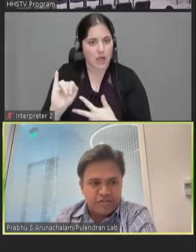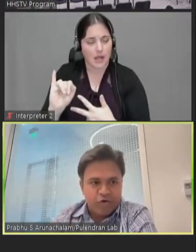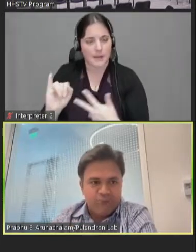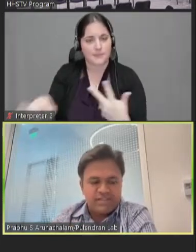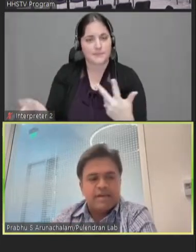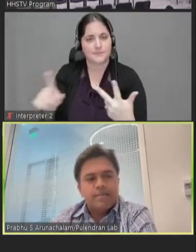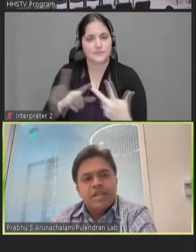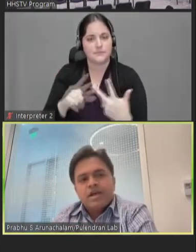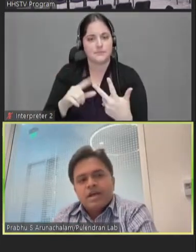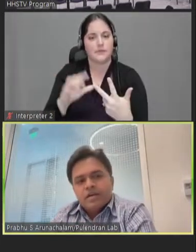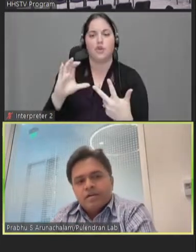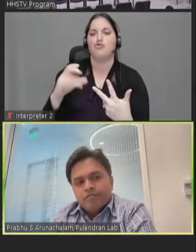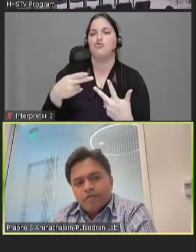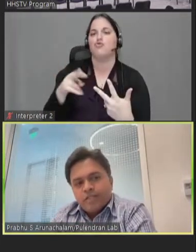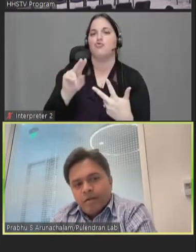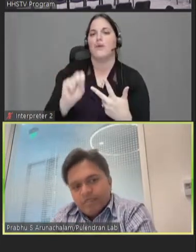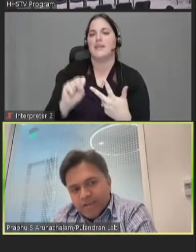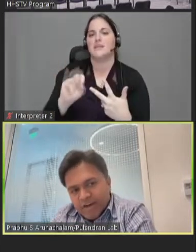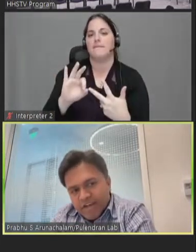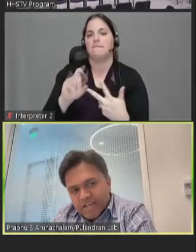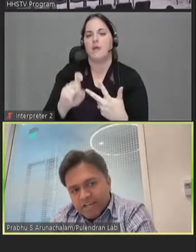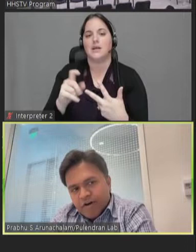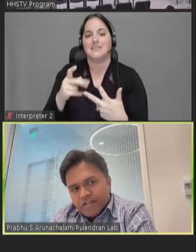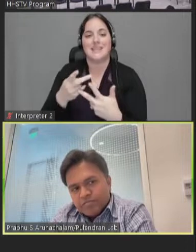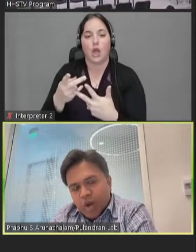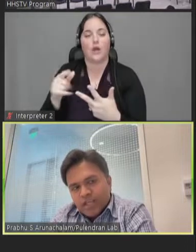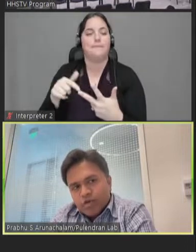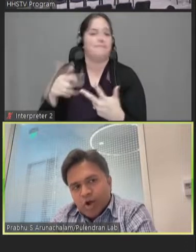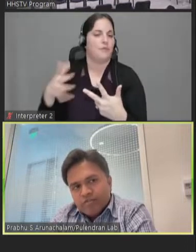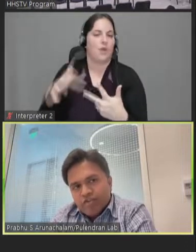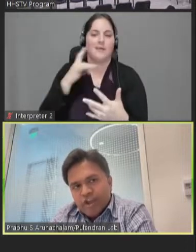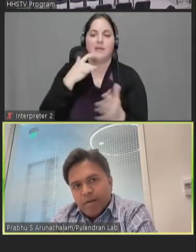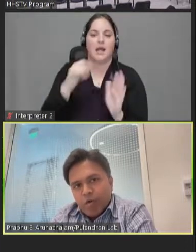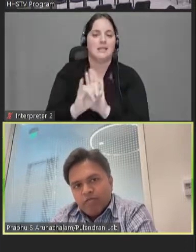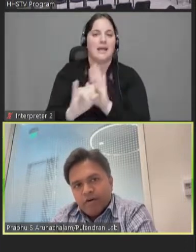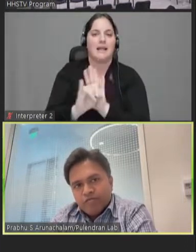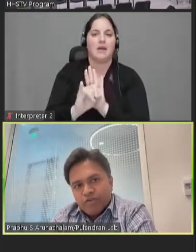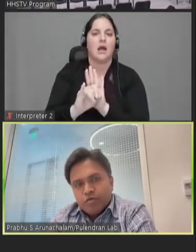Chris Fox here [phonetic sp], we have identified this molecule called 3M-052,